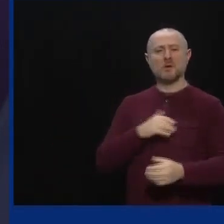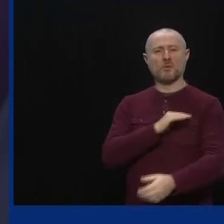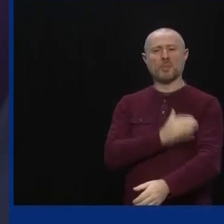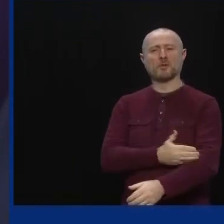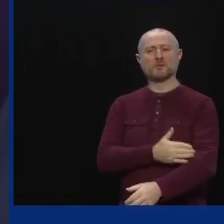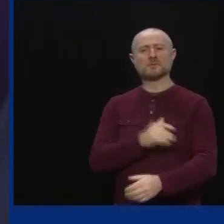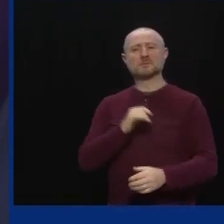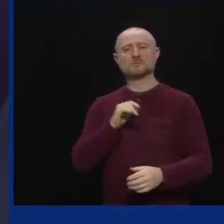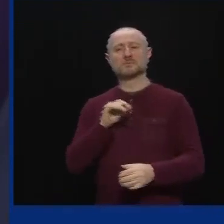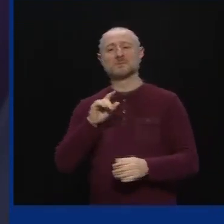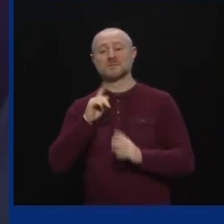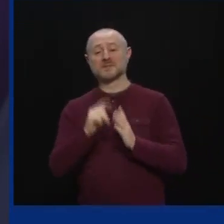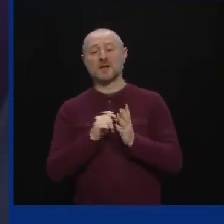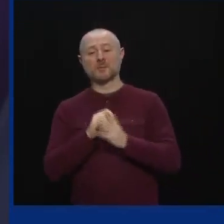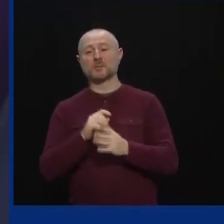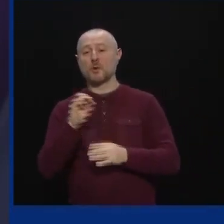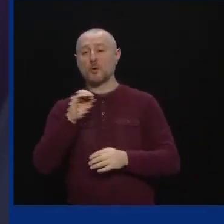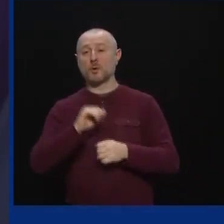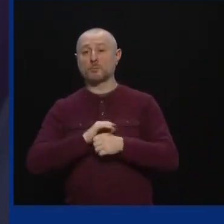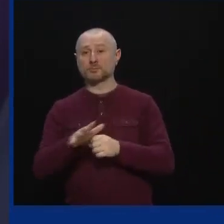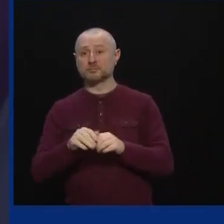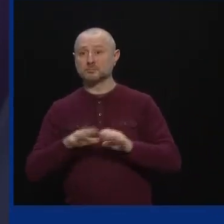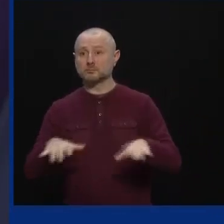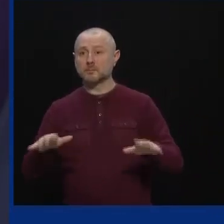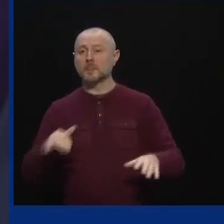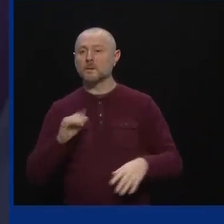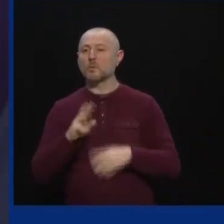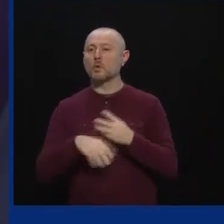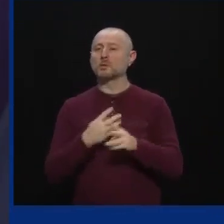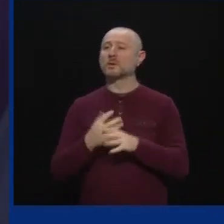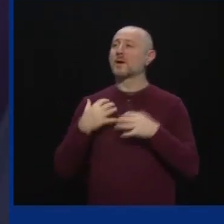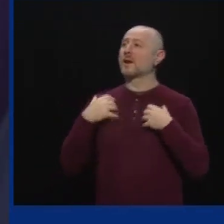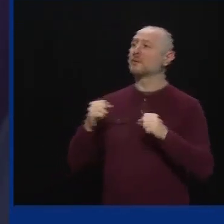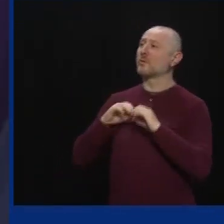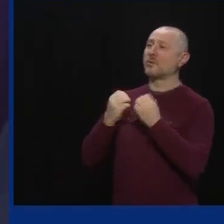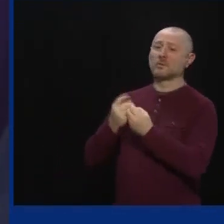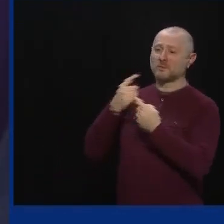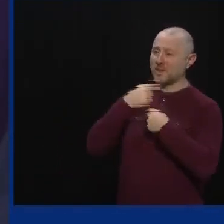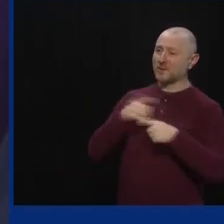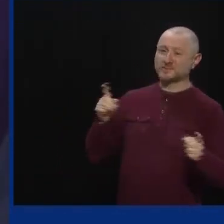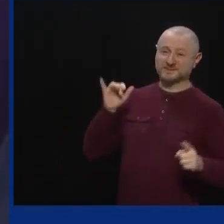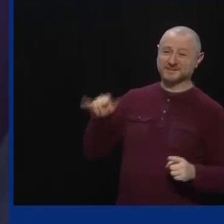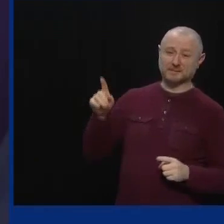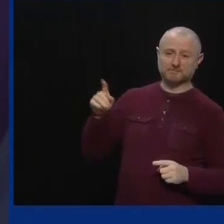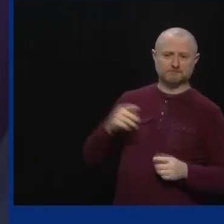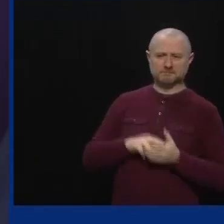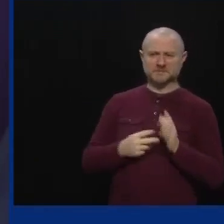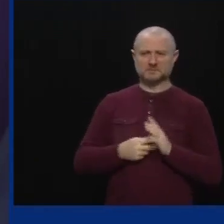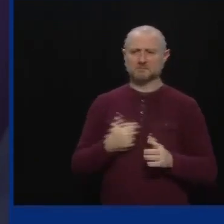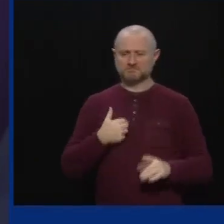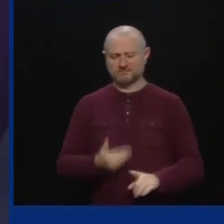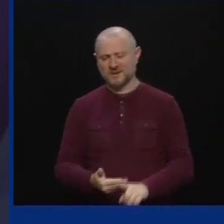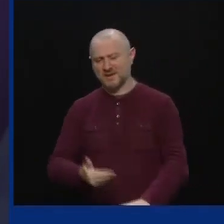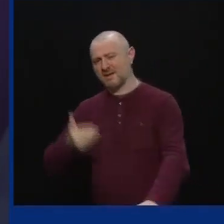TESTING KITS BECAUSE THOSE POWERS ARE GRANTED LITERALLY ON NOVEMBER 26, WHEN OMICRON WAS